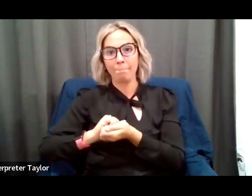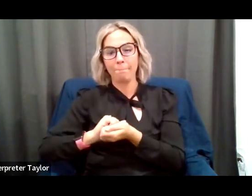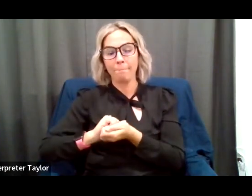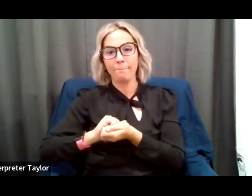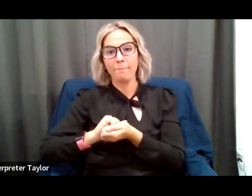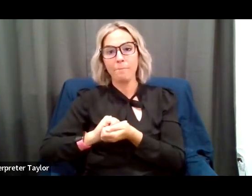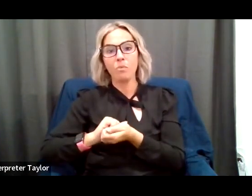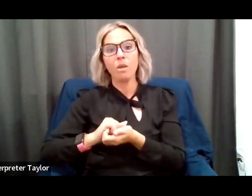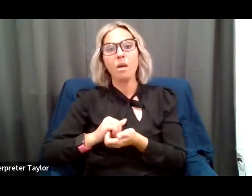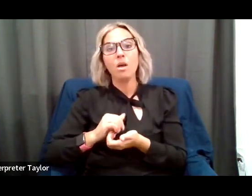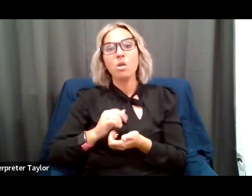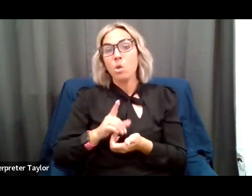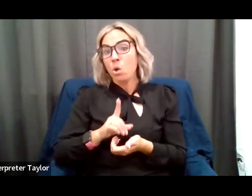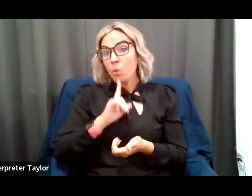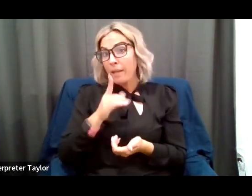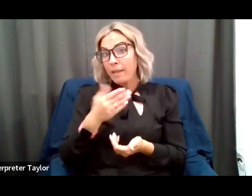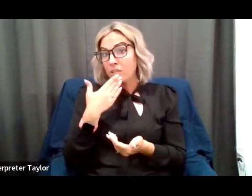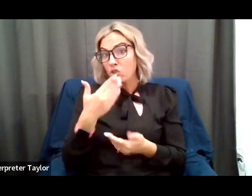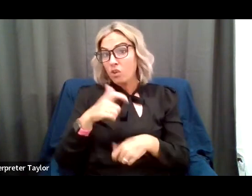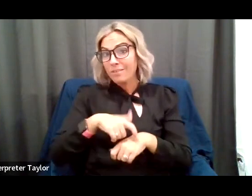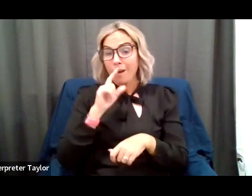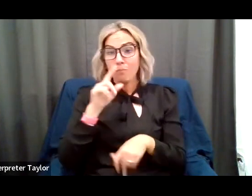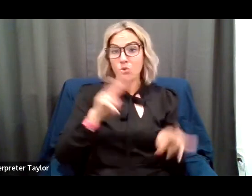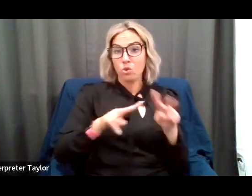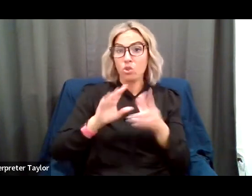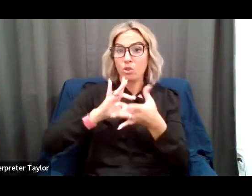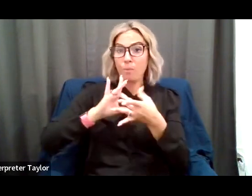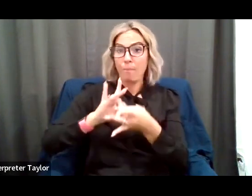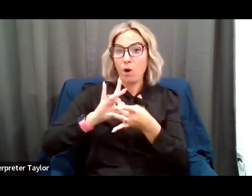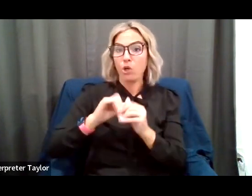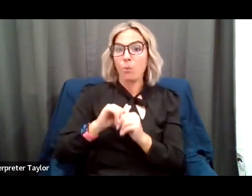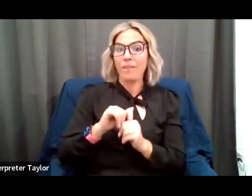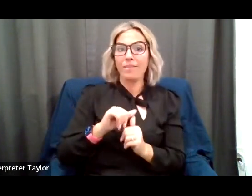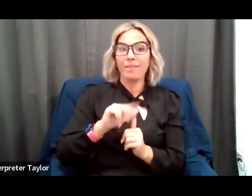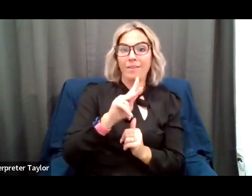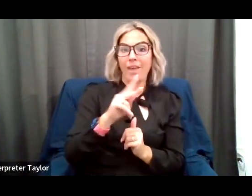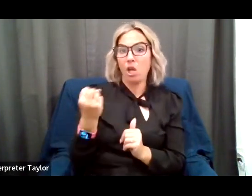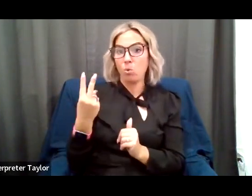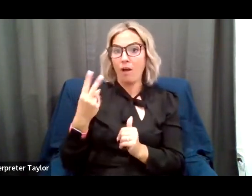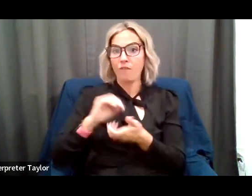i-it's really a good time to look to partner with your K-12 partners and expand